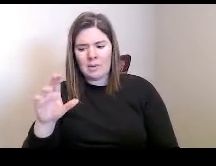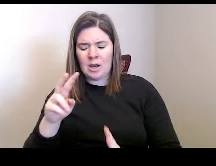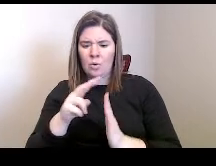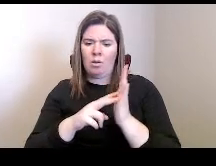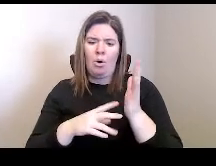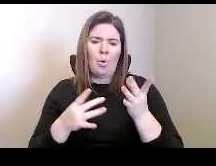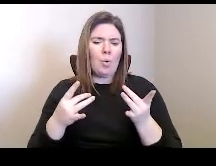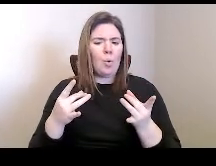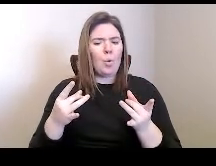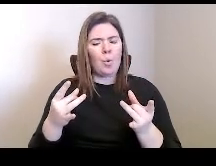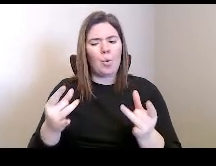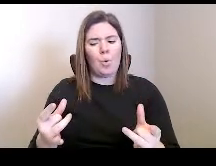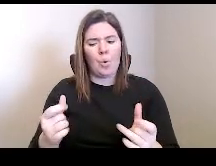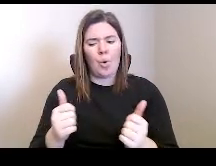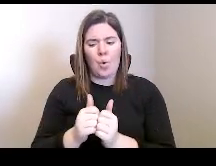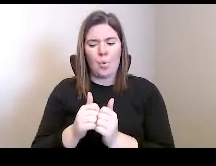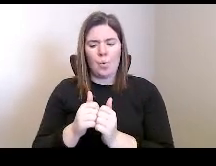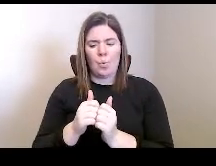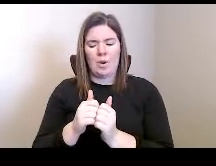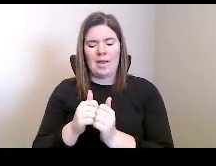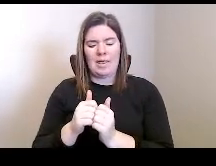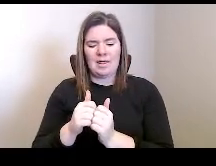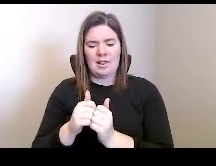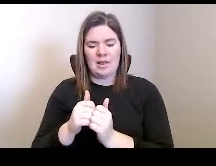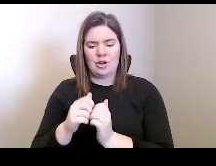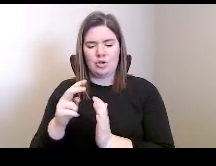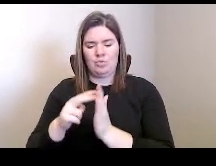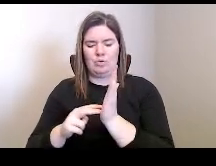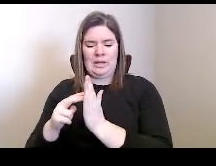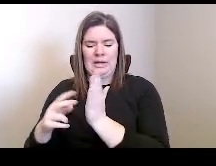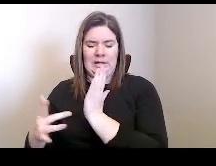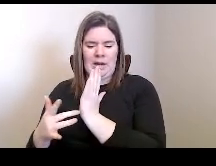of the major screen reading technology, and likewise if you choose to export